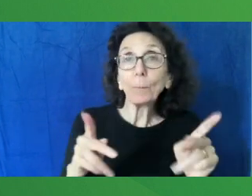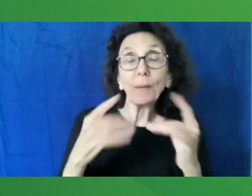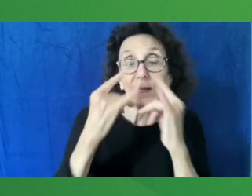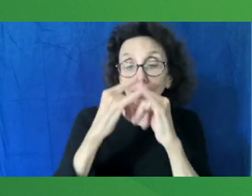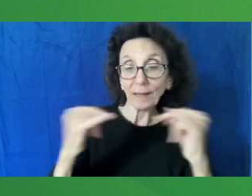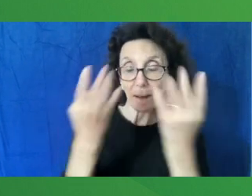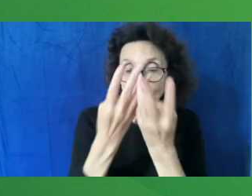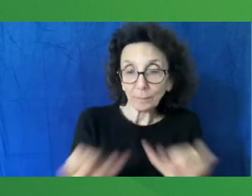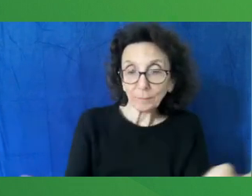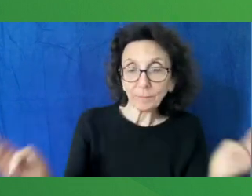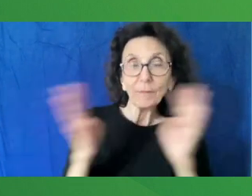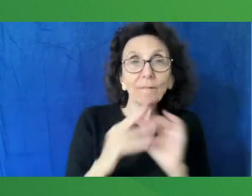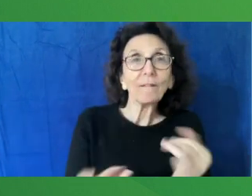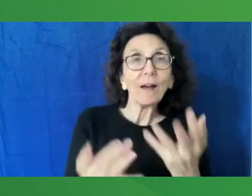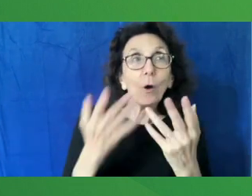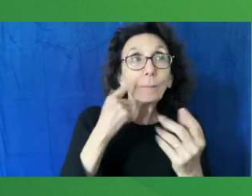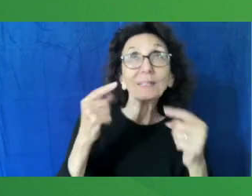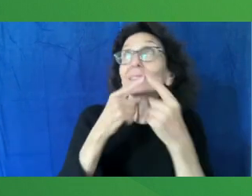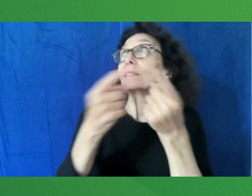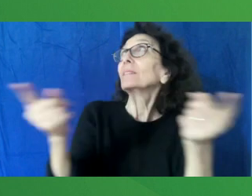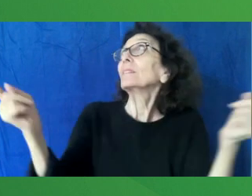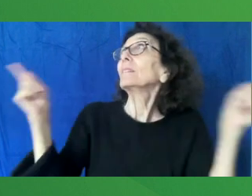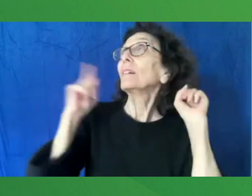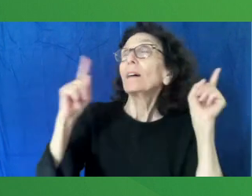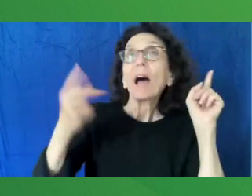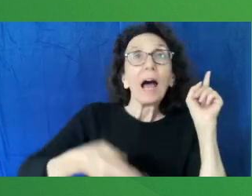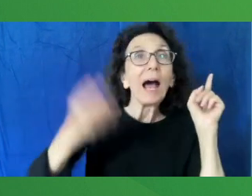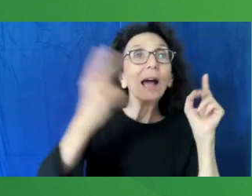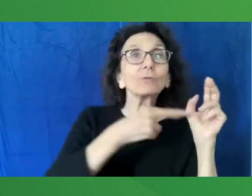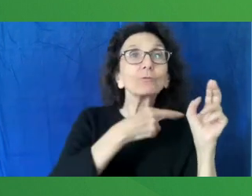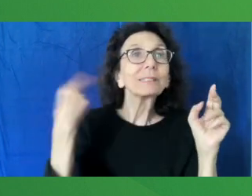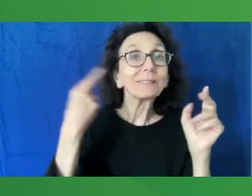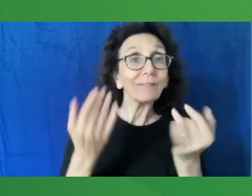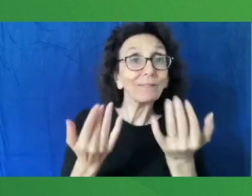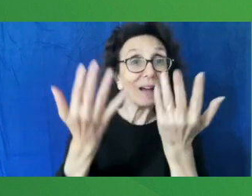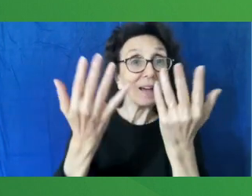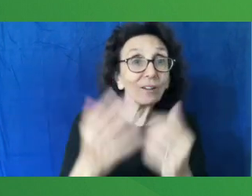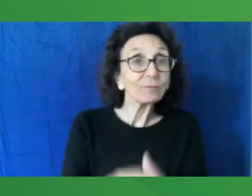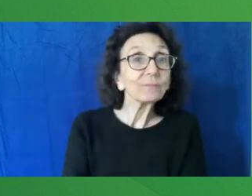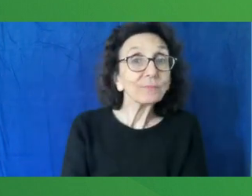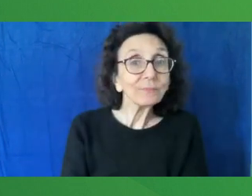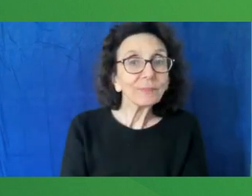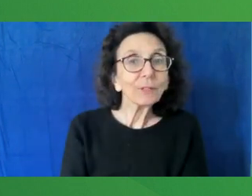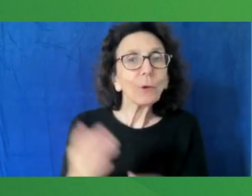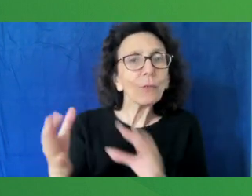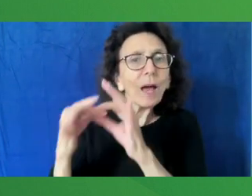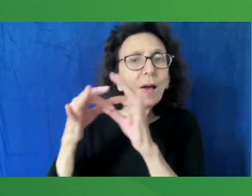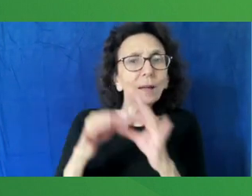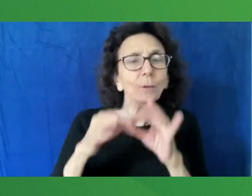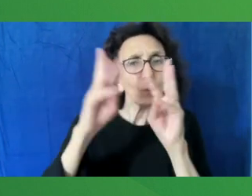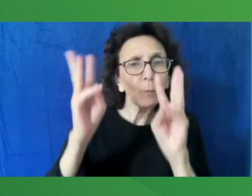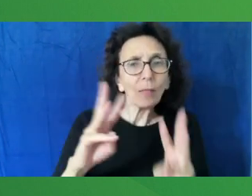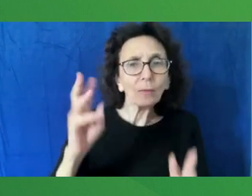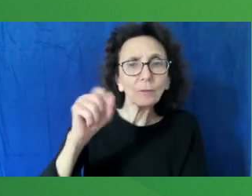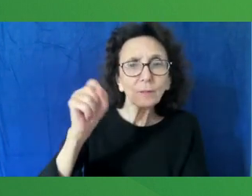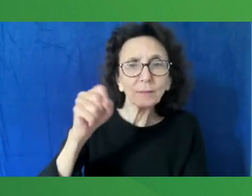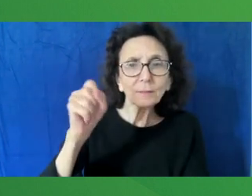too high of a fire risk. So again, we're bringing in sort of weather a little bit that sometimes the fire risk